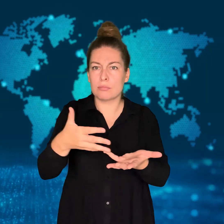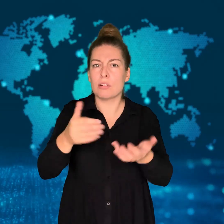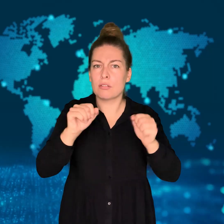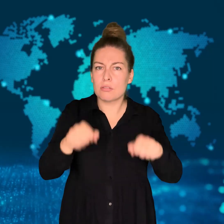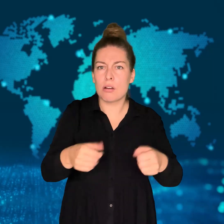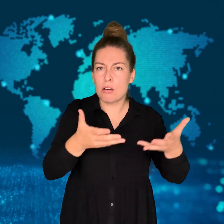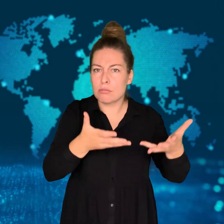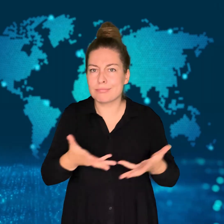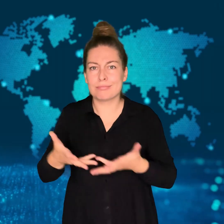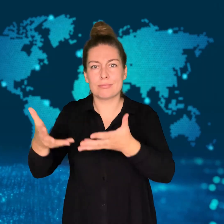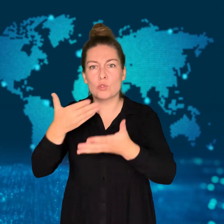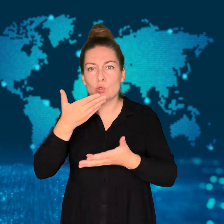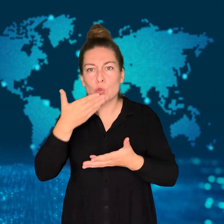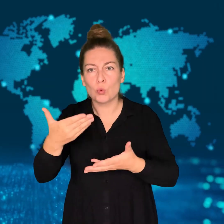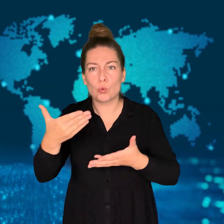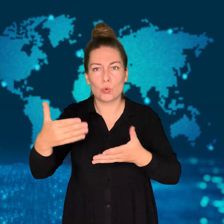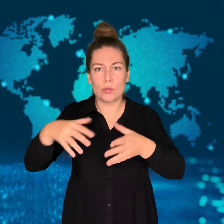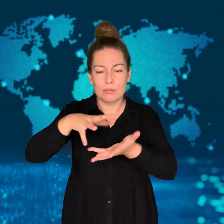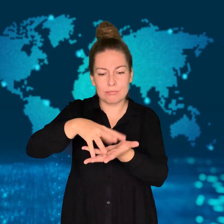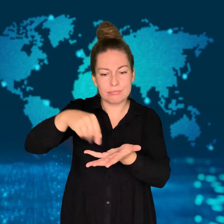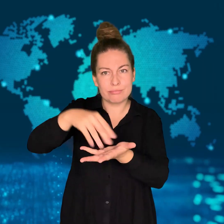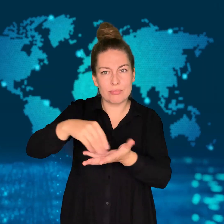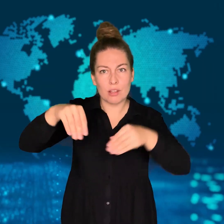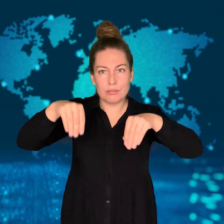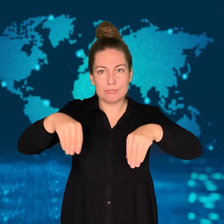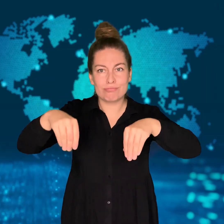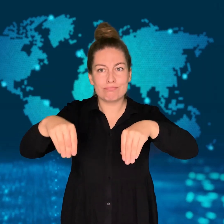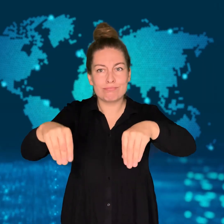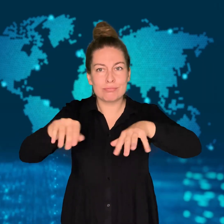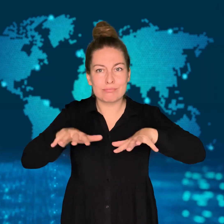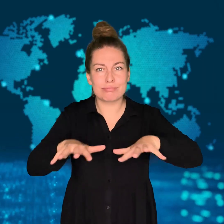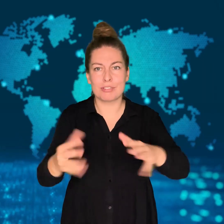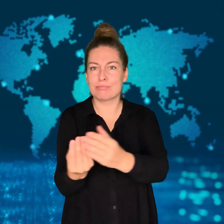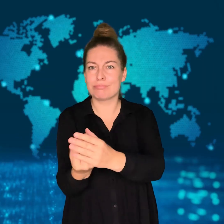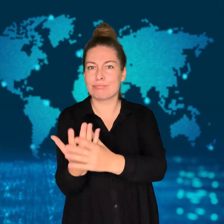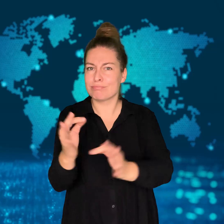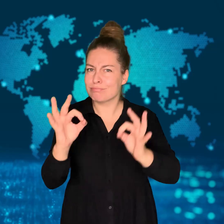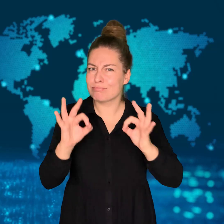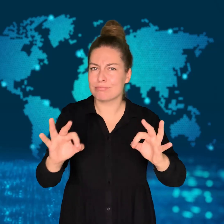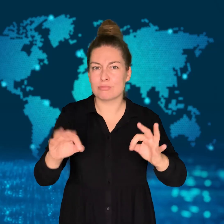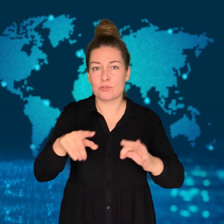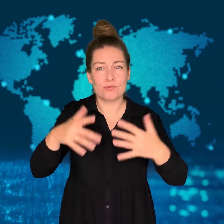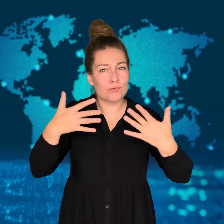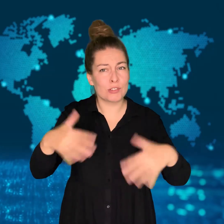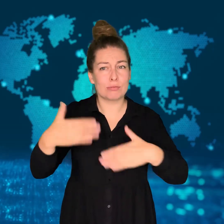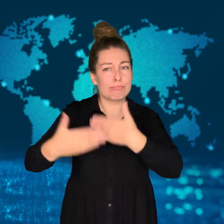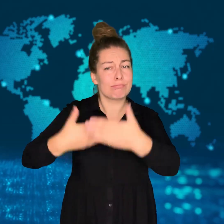It makes excellent fertilizer because it helps in growing green lawns,